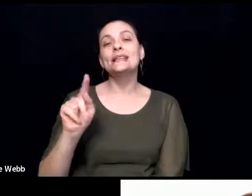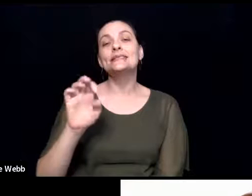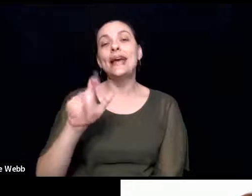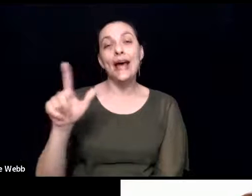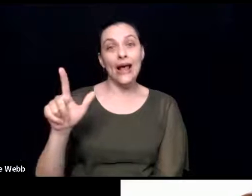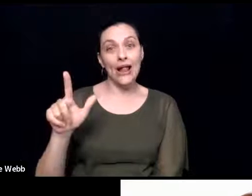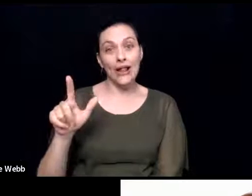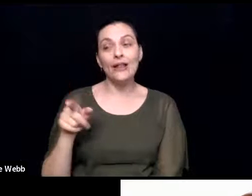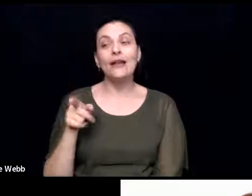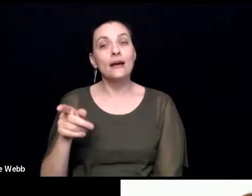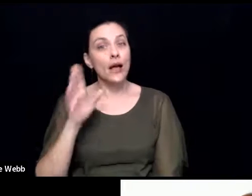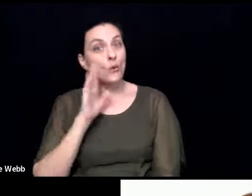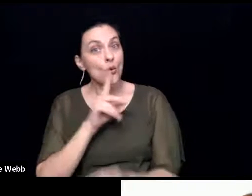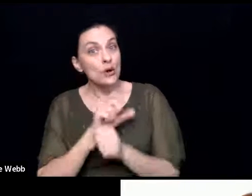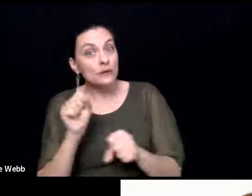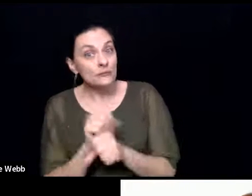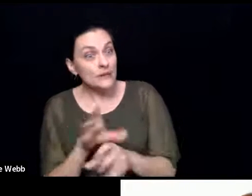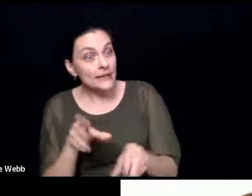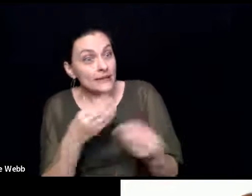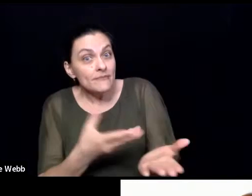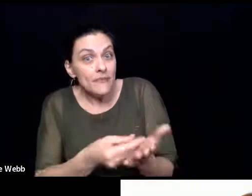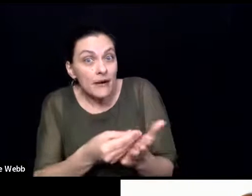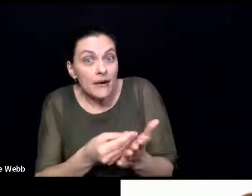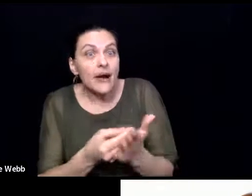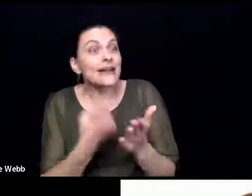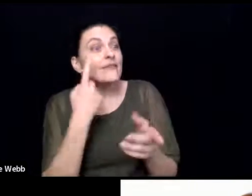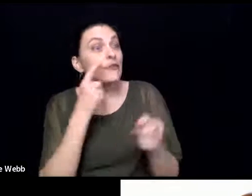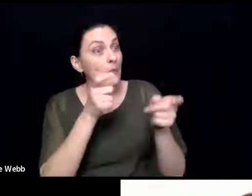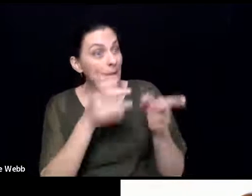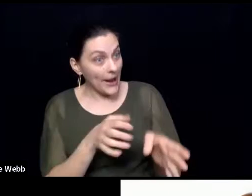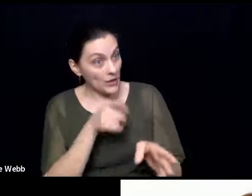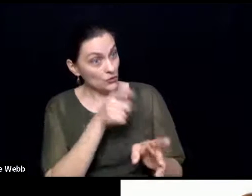were the managers containing and creating an environment that's welcoming?